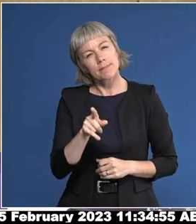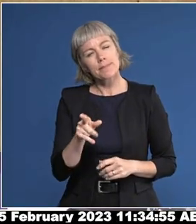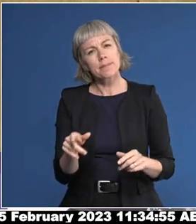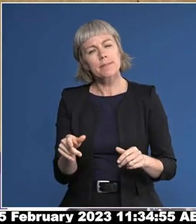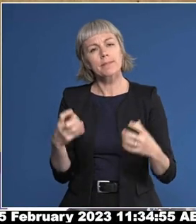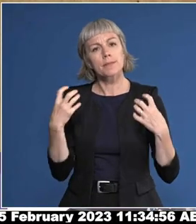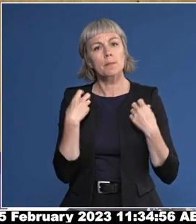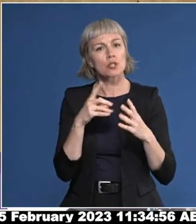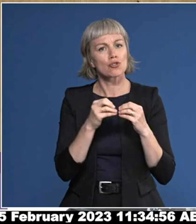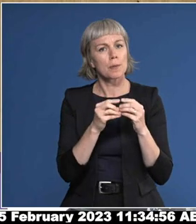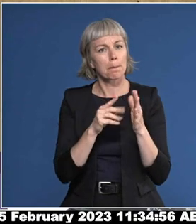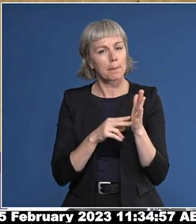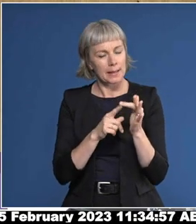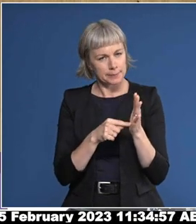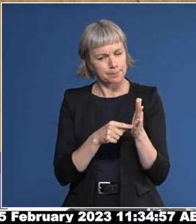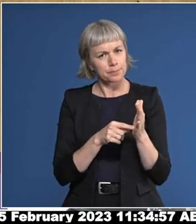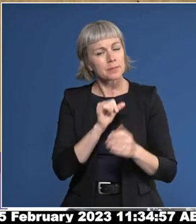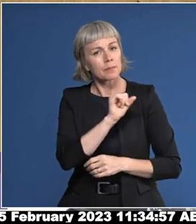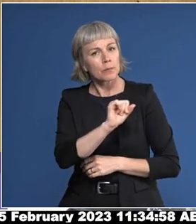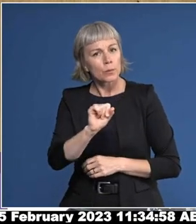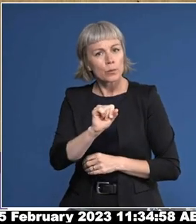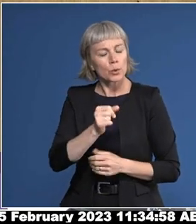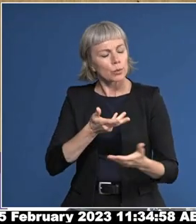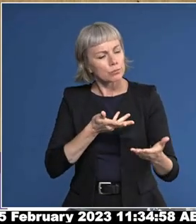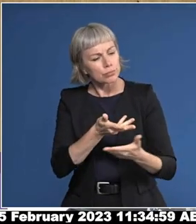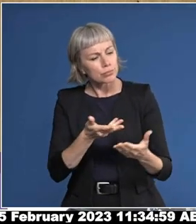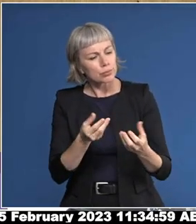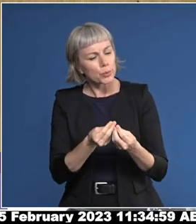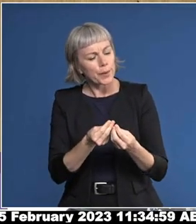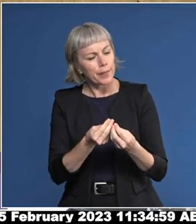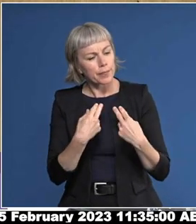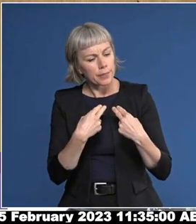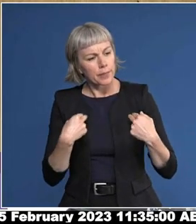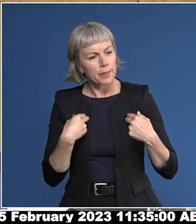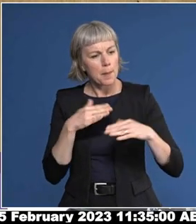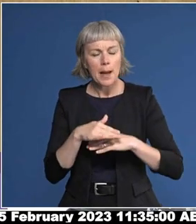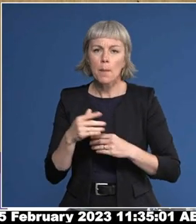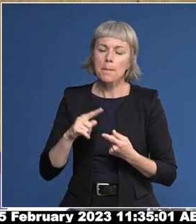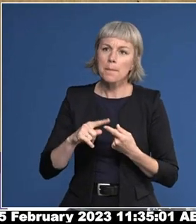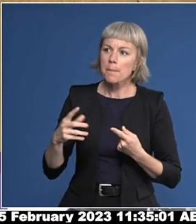Ms Eastman on about - it was about mandatory training and should there be compulsory